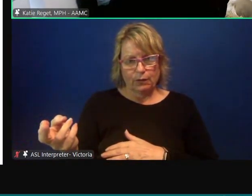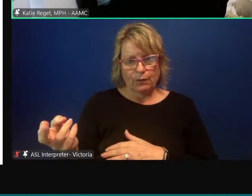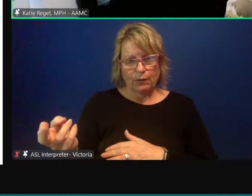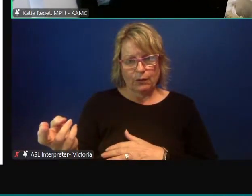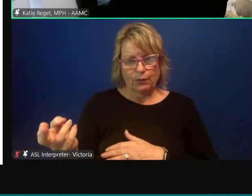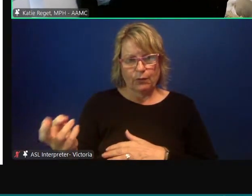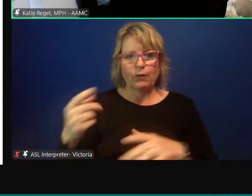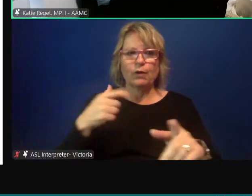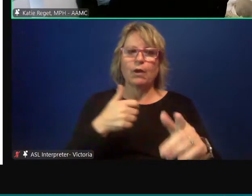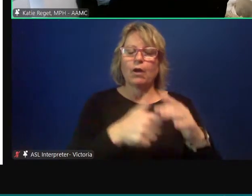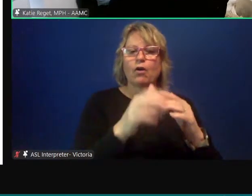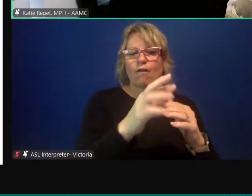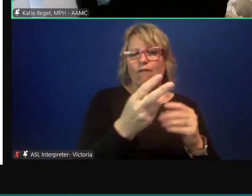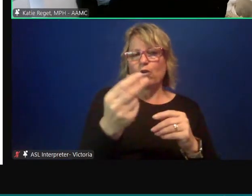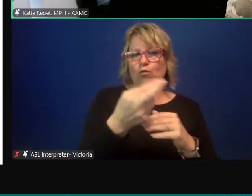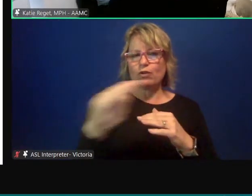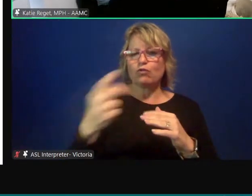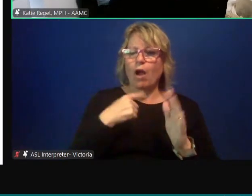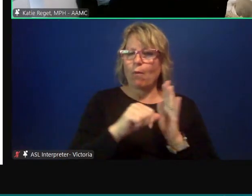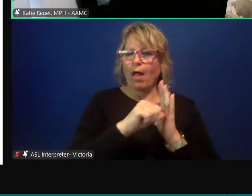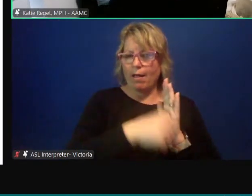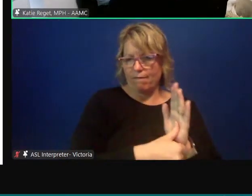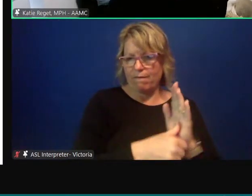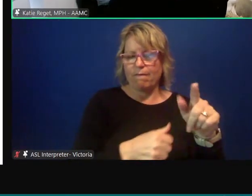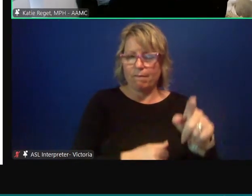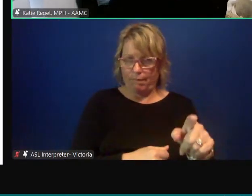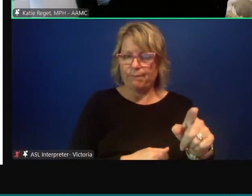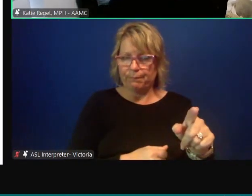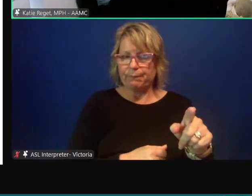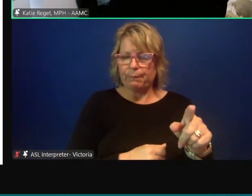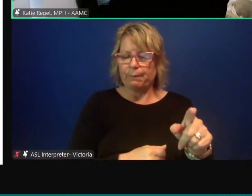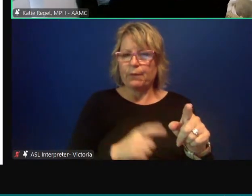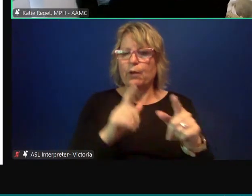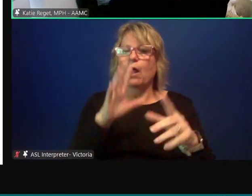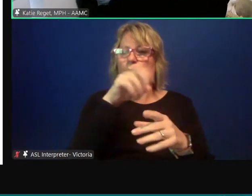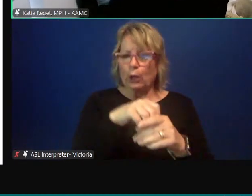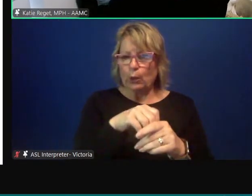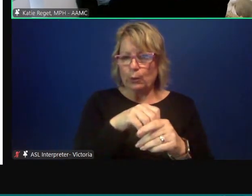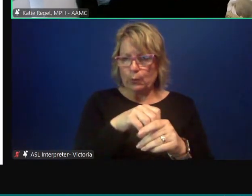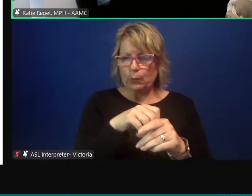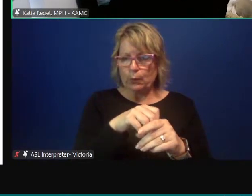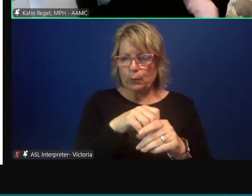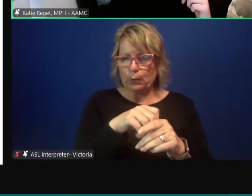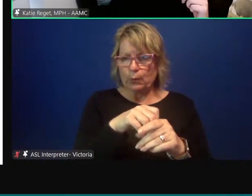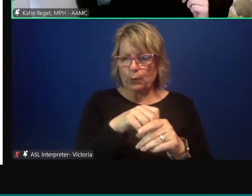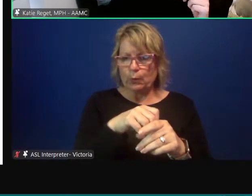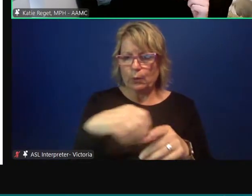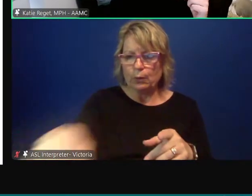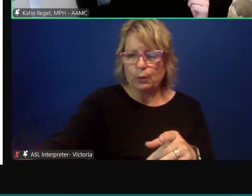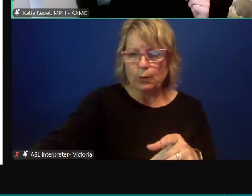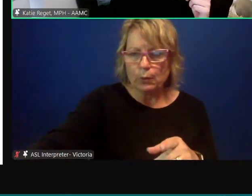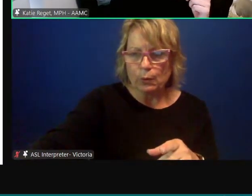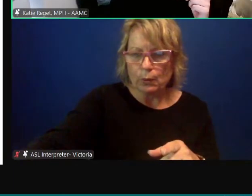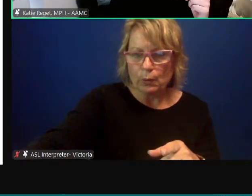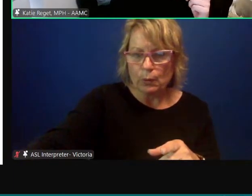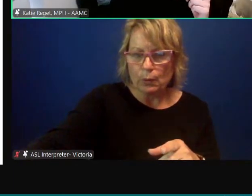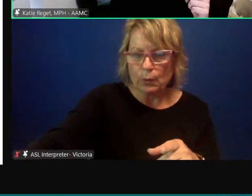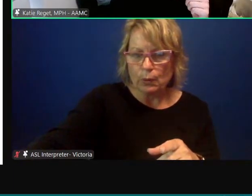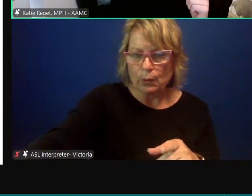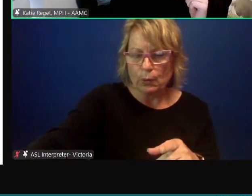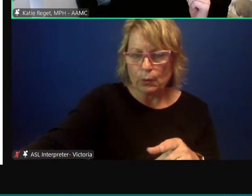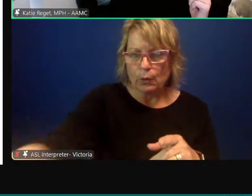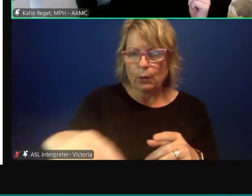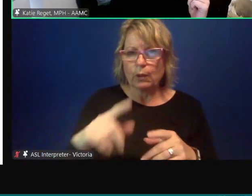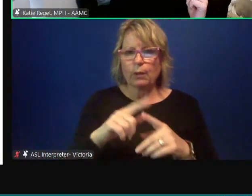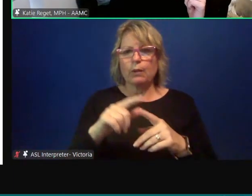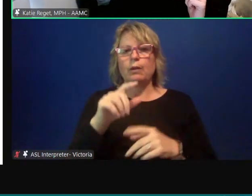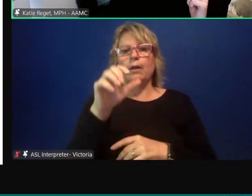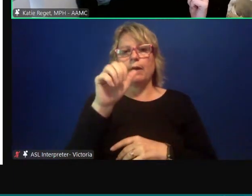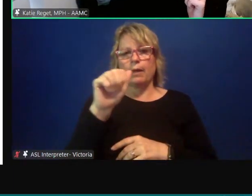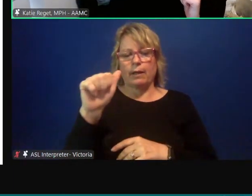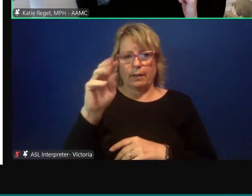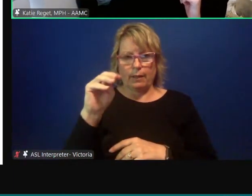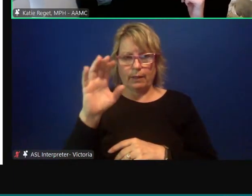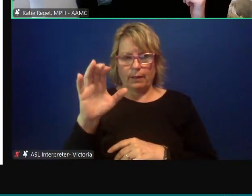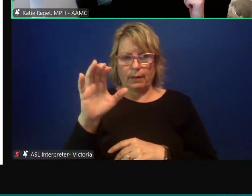resources that I wanna highlight. This includes the AAMC resource, Reimagining Technical Standards